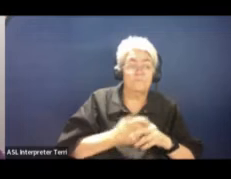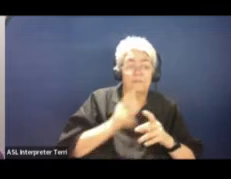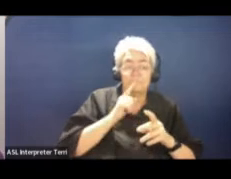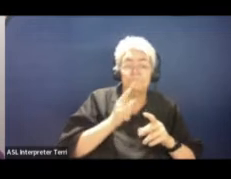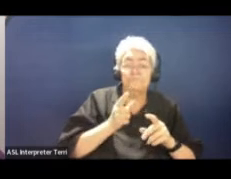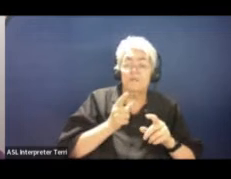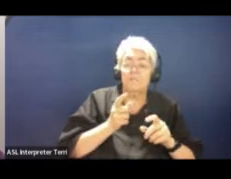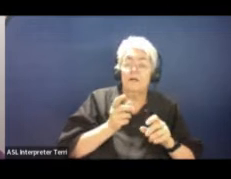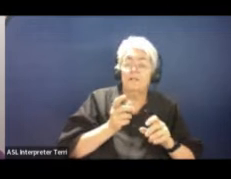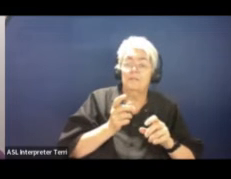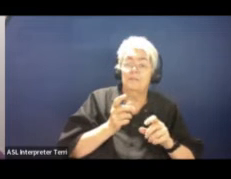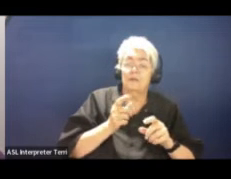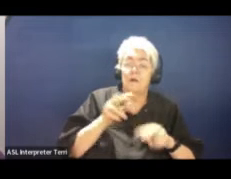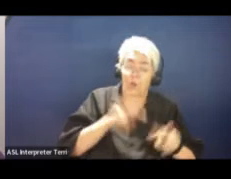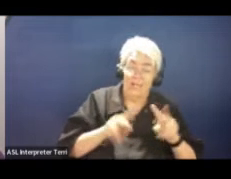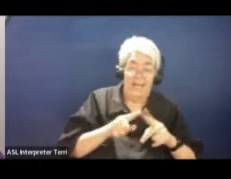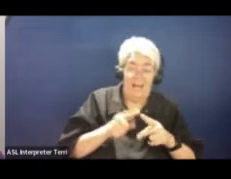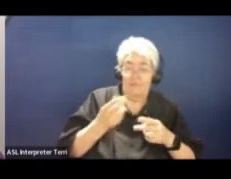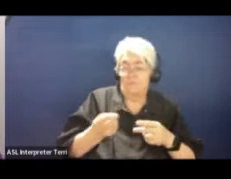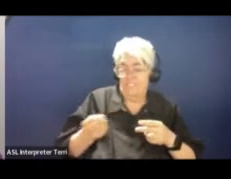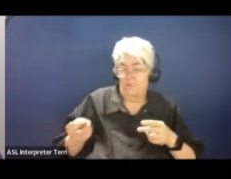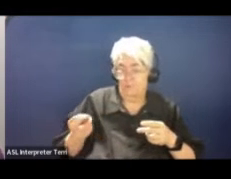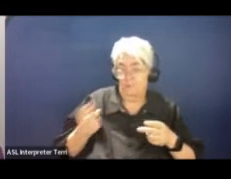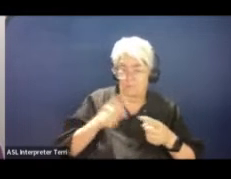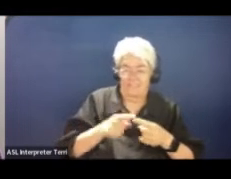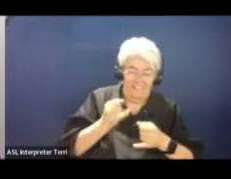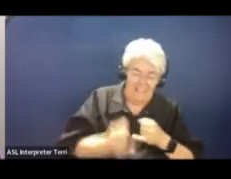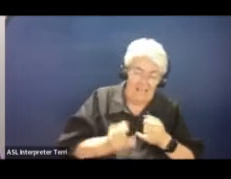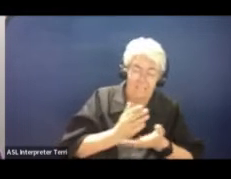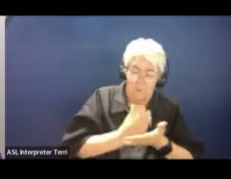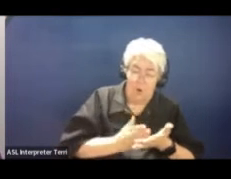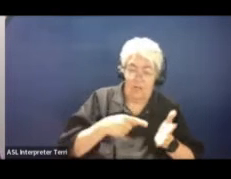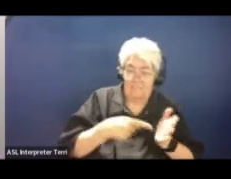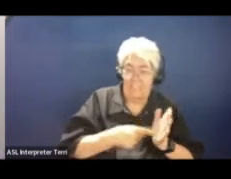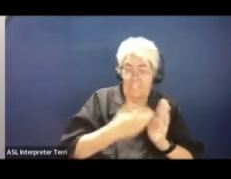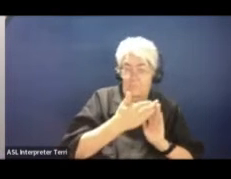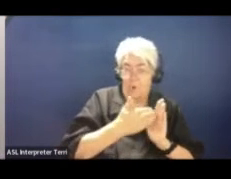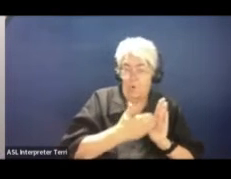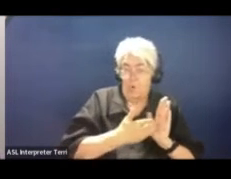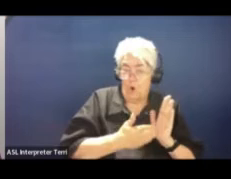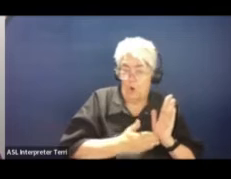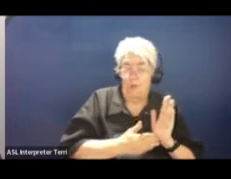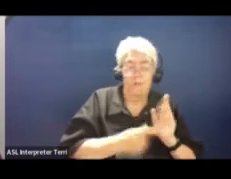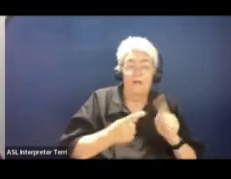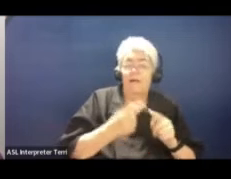part, which is that last part of the protocol, everything that we're doing here, even finding our flow in the symptoms,